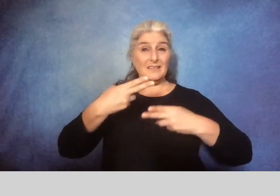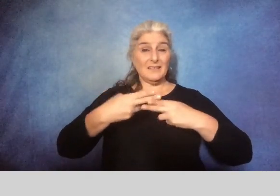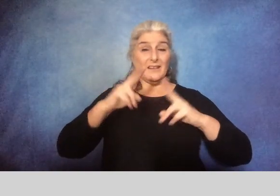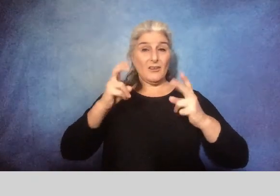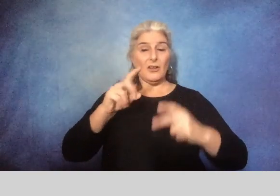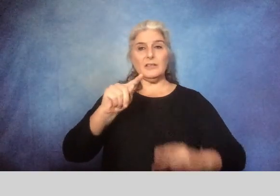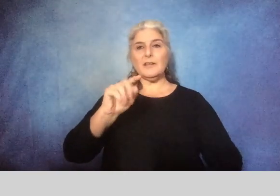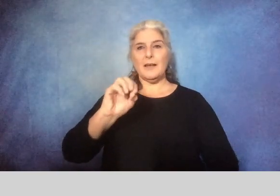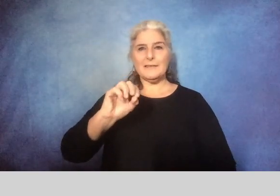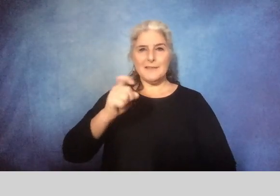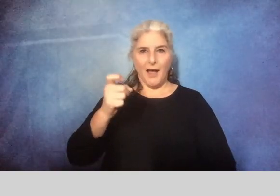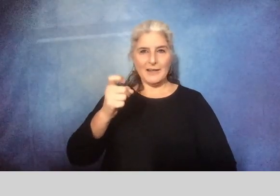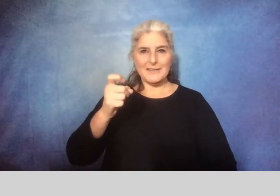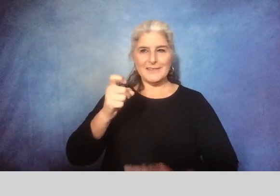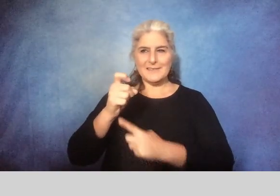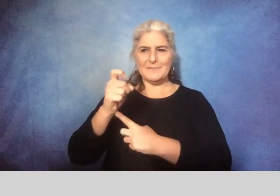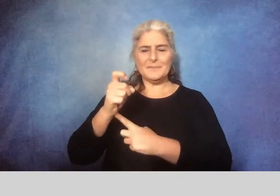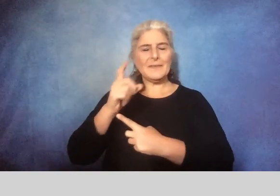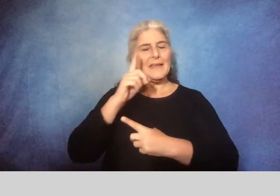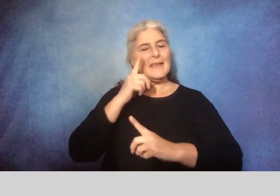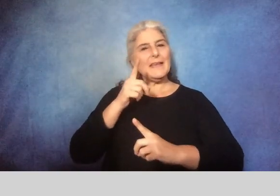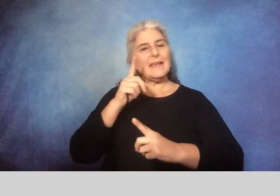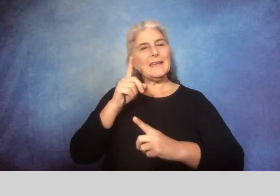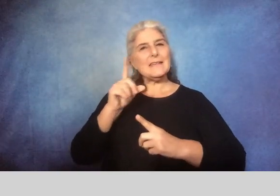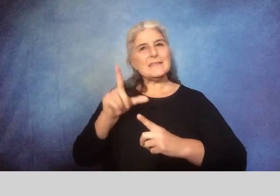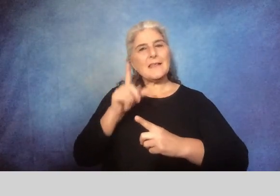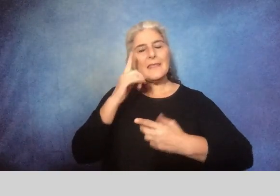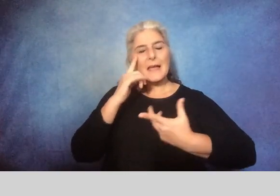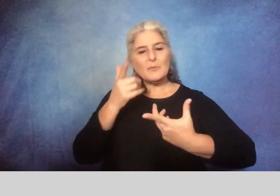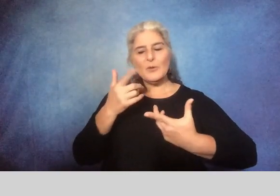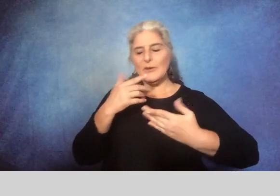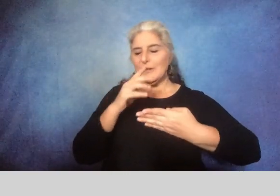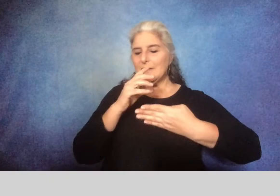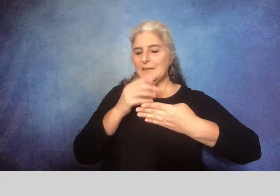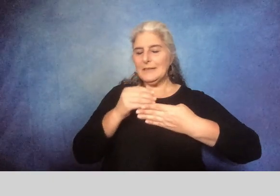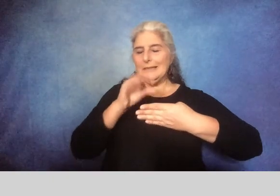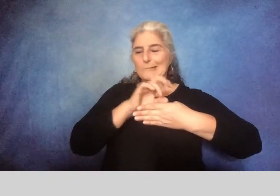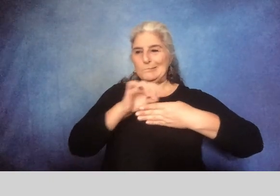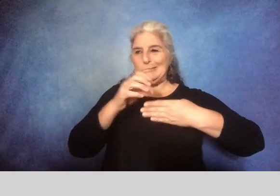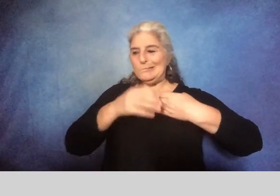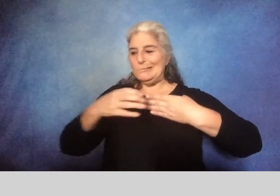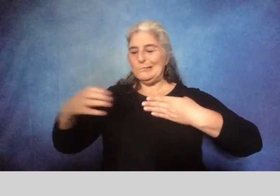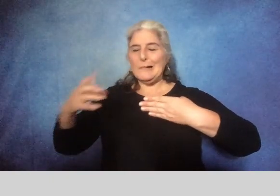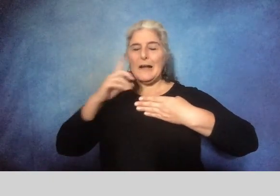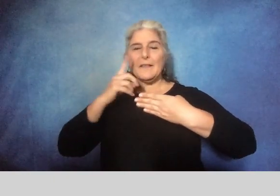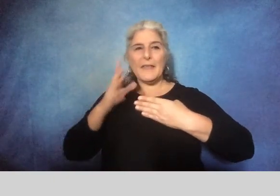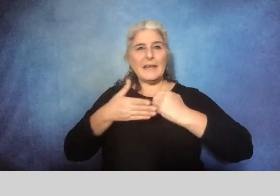Tox is a Python library which helps in automating and standardizing testing.